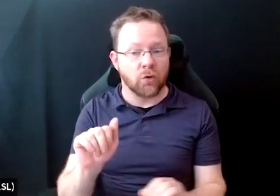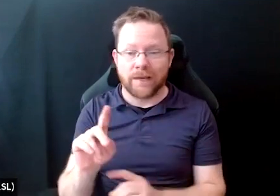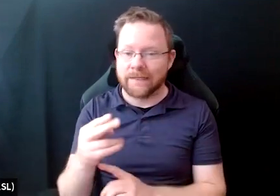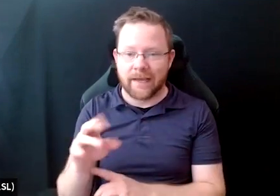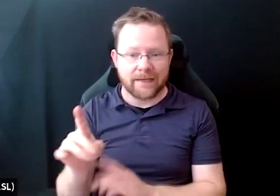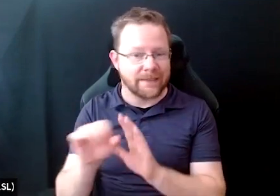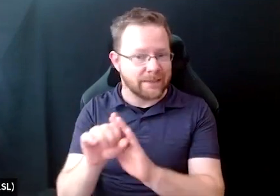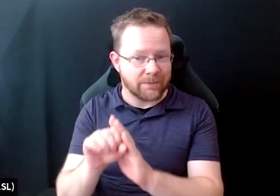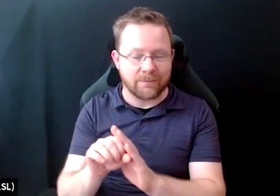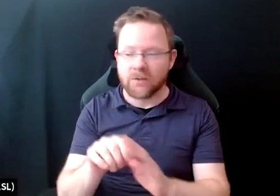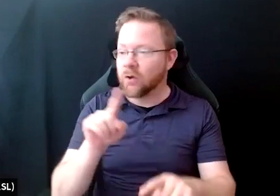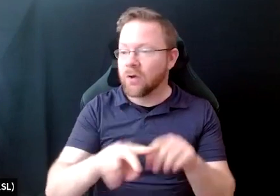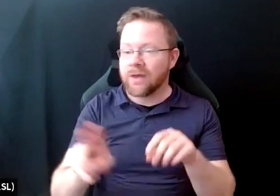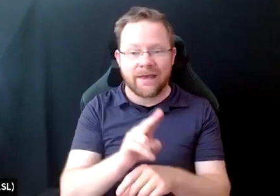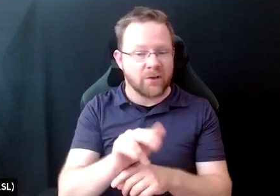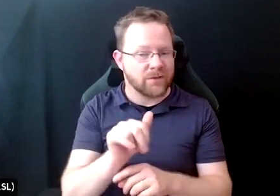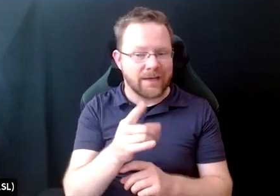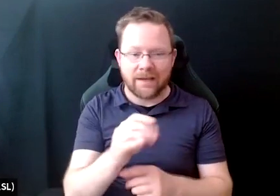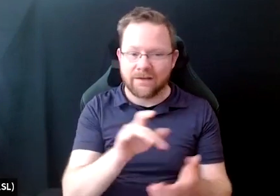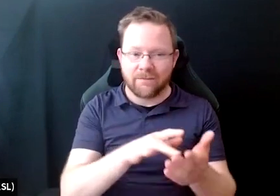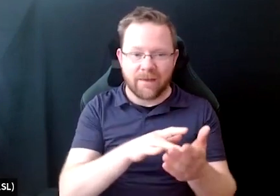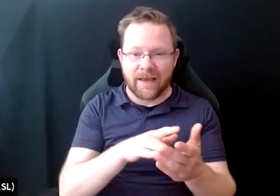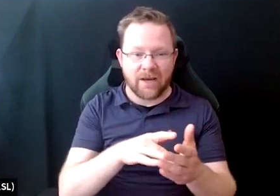and no use of ADHD medication for at least four years.